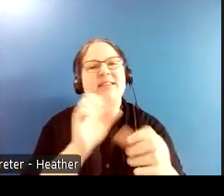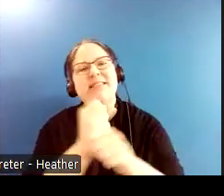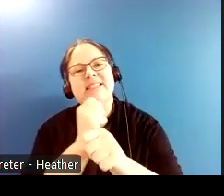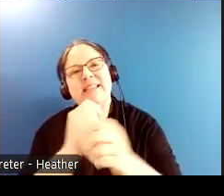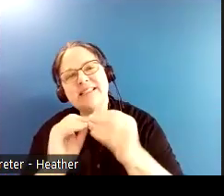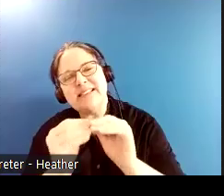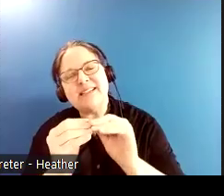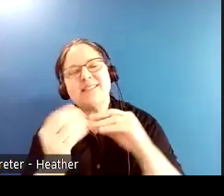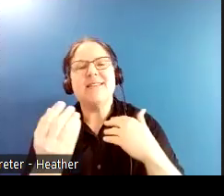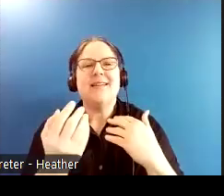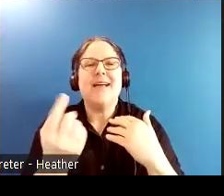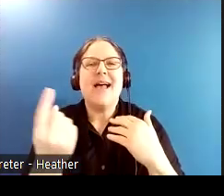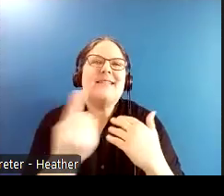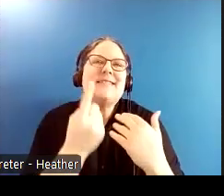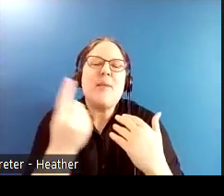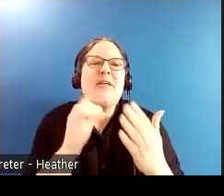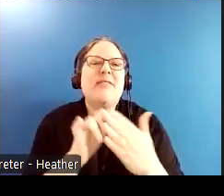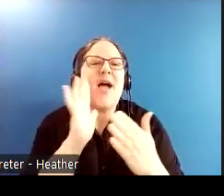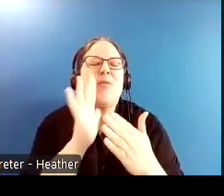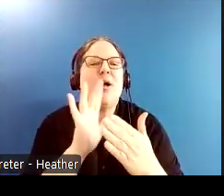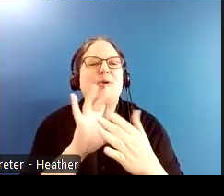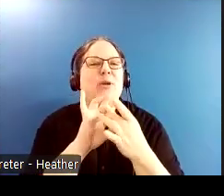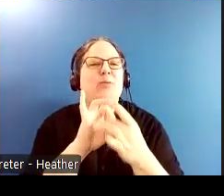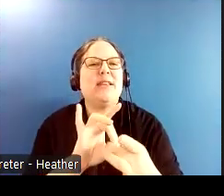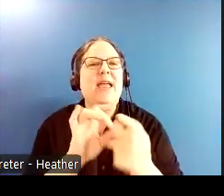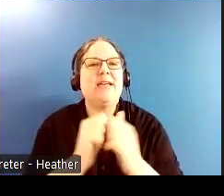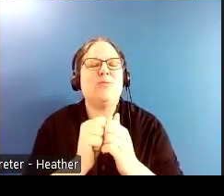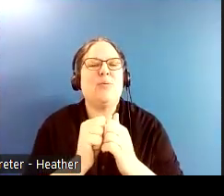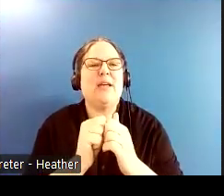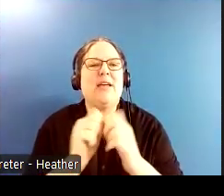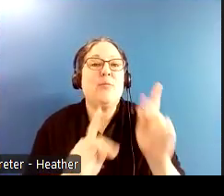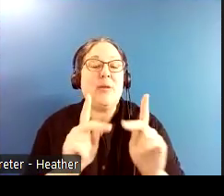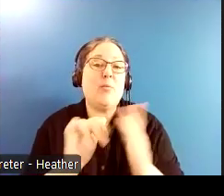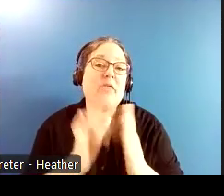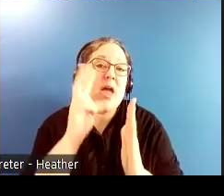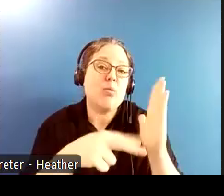um that's really relevant to you know anyone who reads the literature or who does research